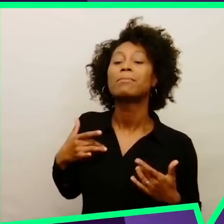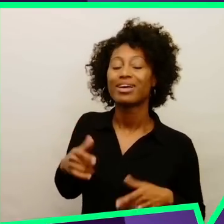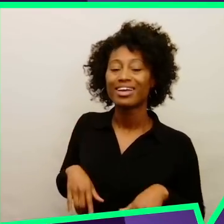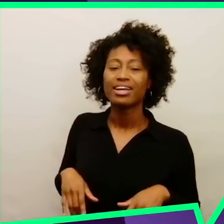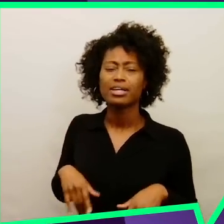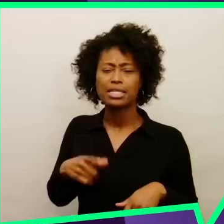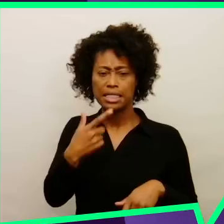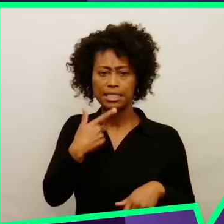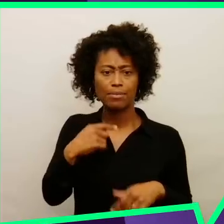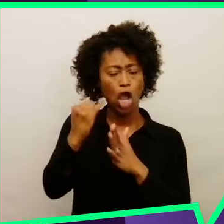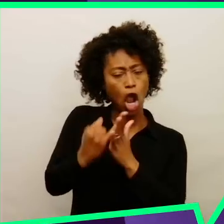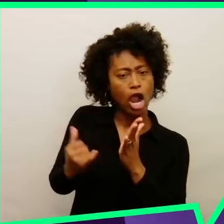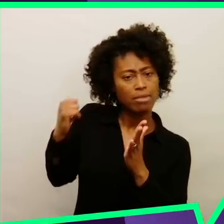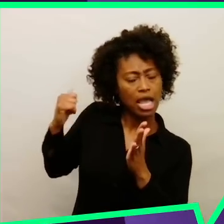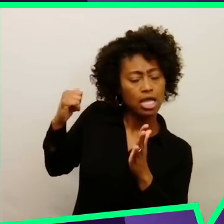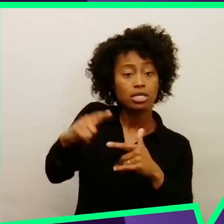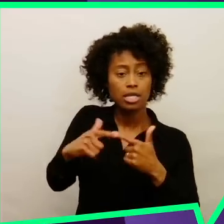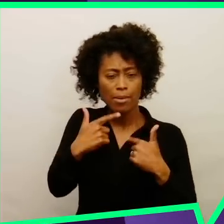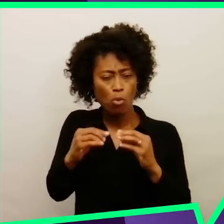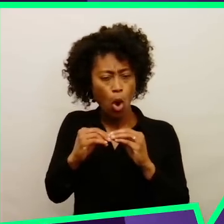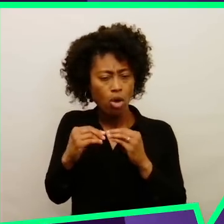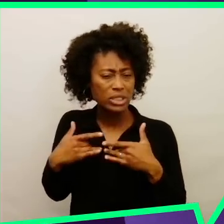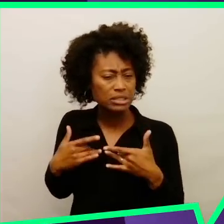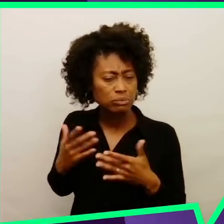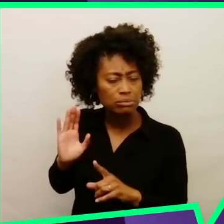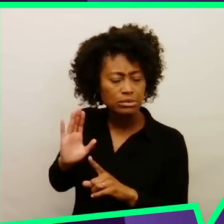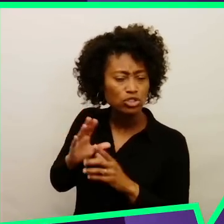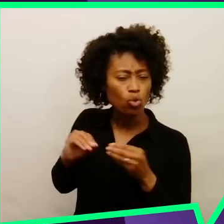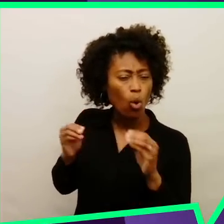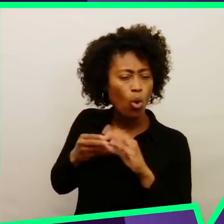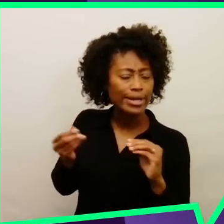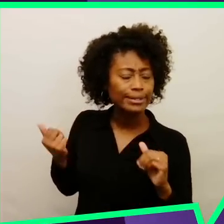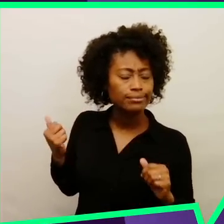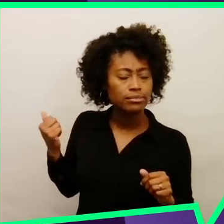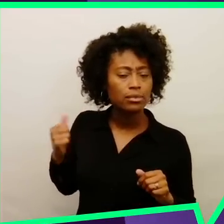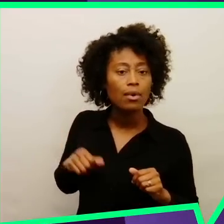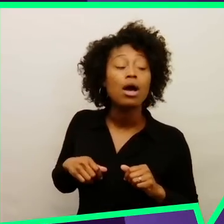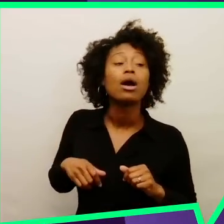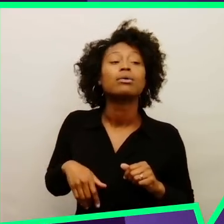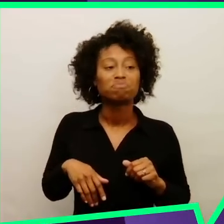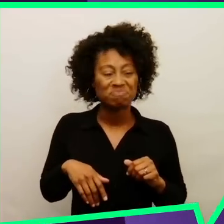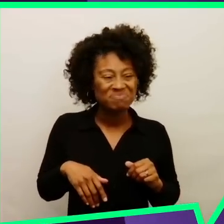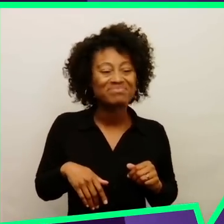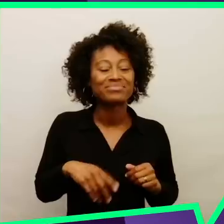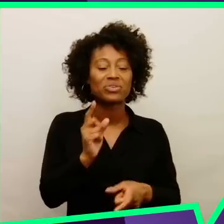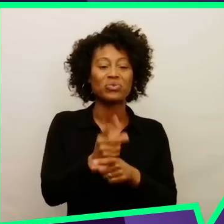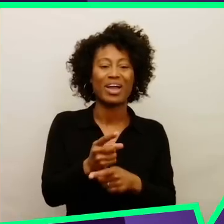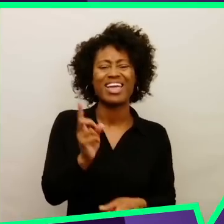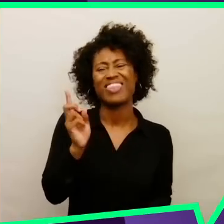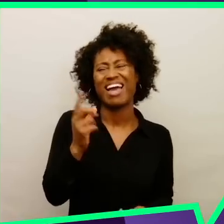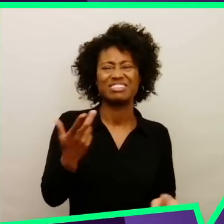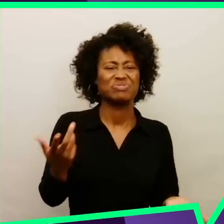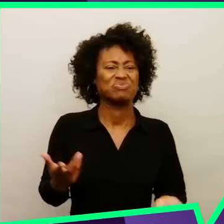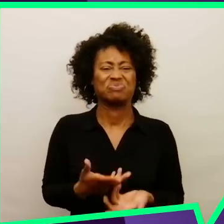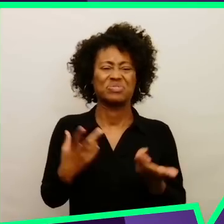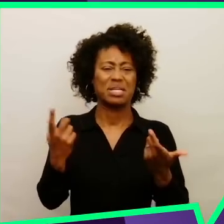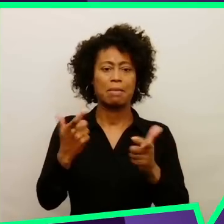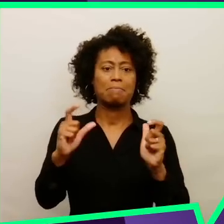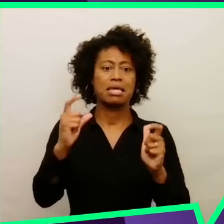Can you tell us a little bit more about it. So yeah, so it's just like a big eyeball.